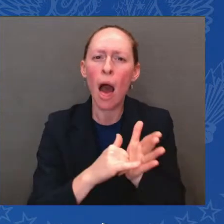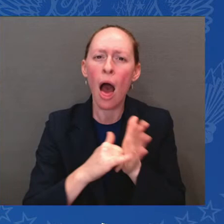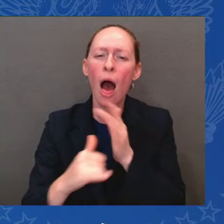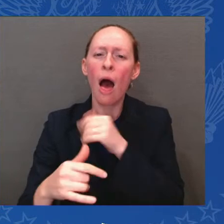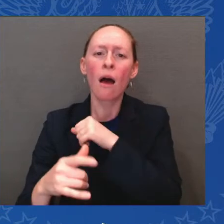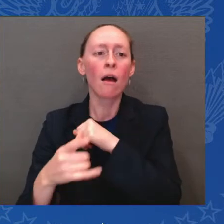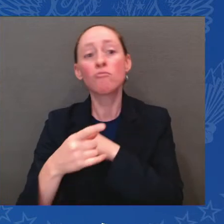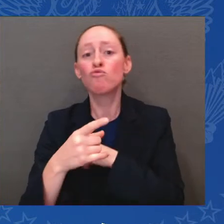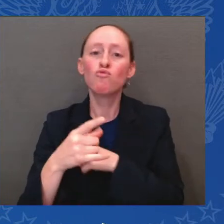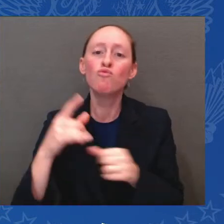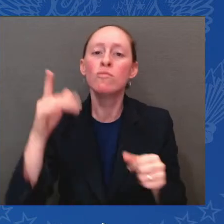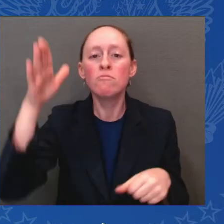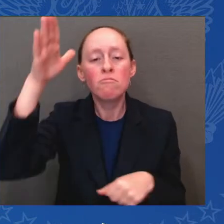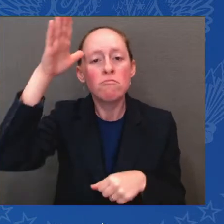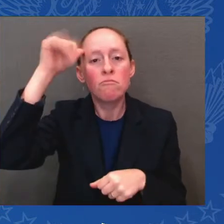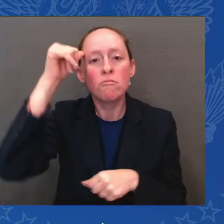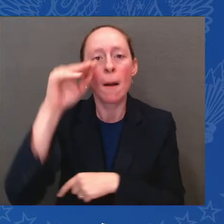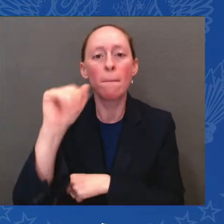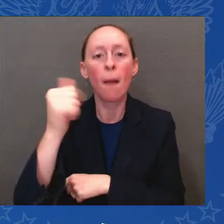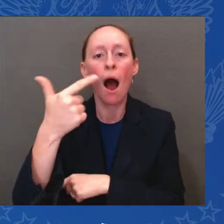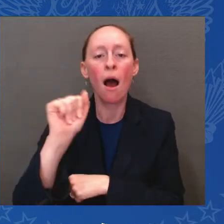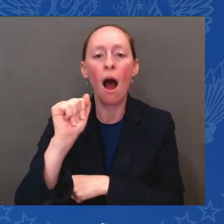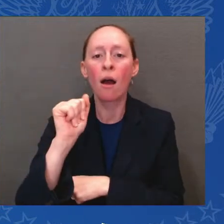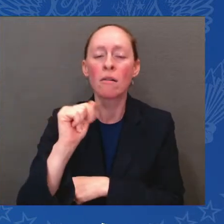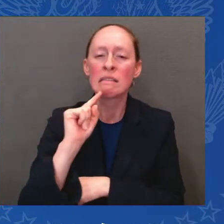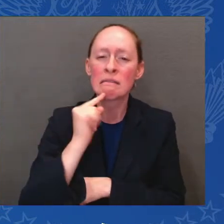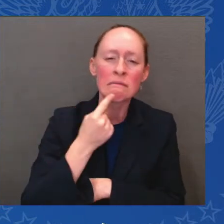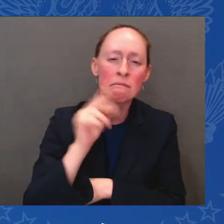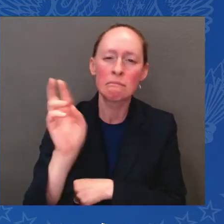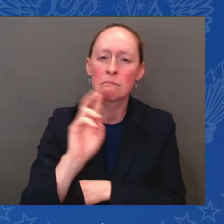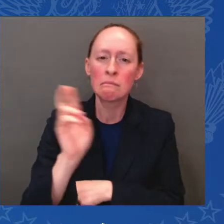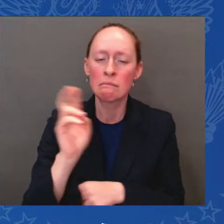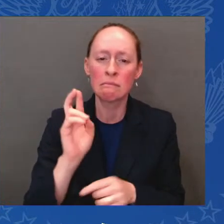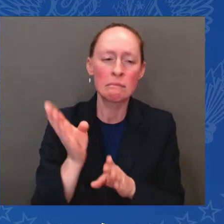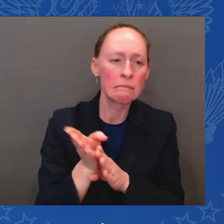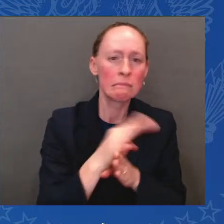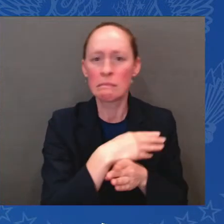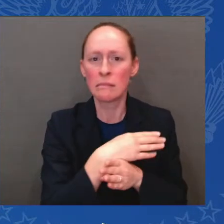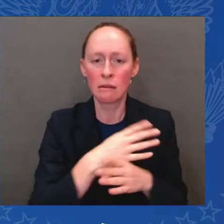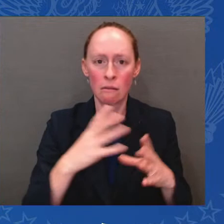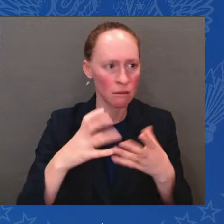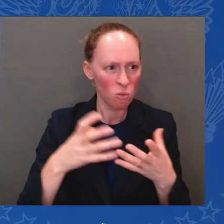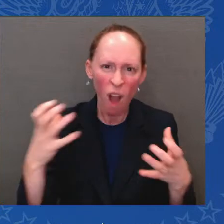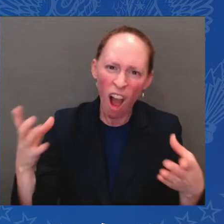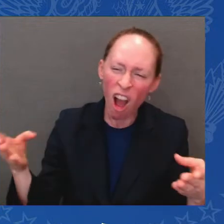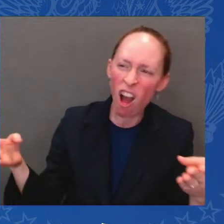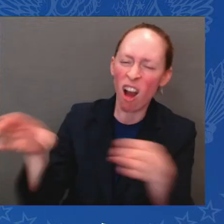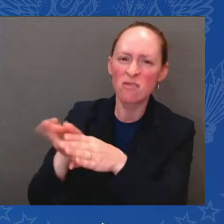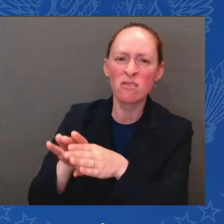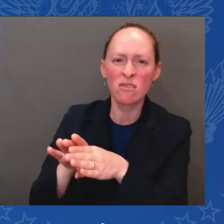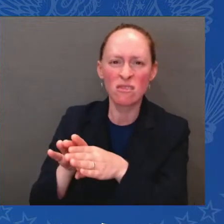in going back on the deal they made months ago, not keeping their word. Enough is enough is enough.